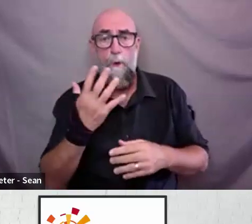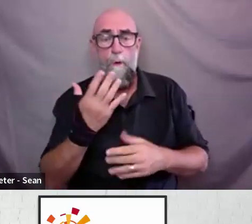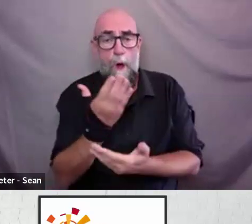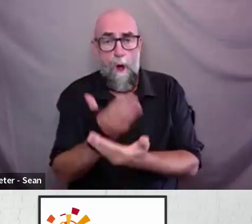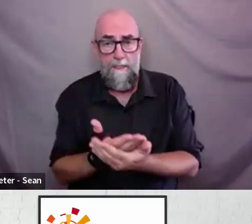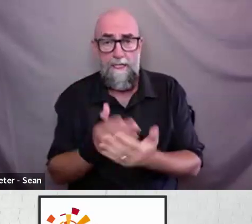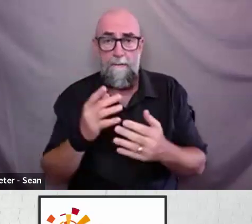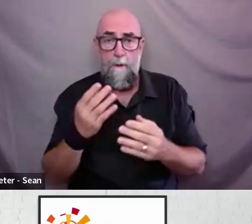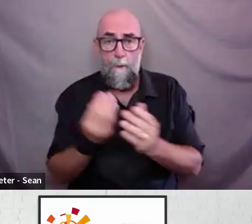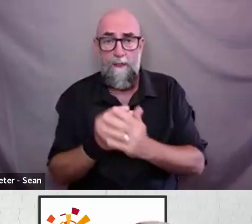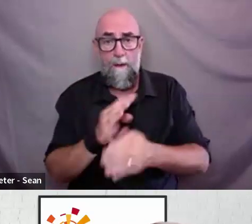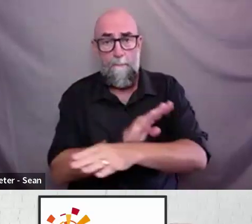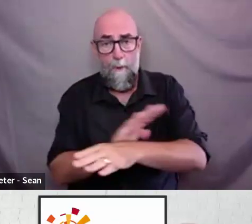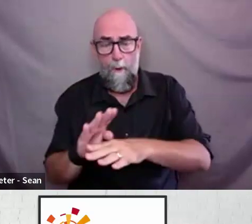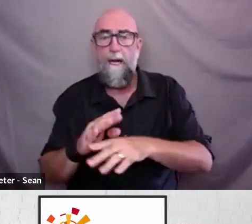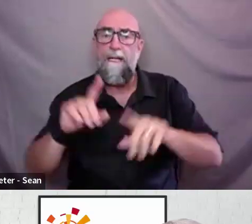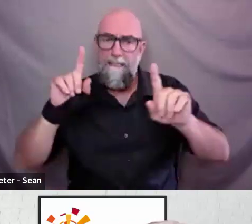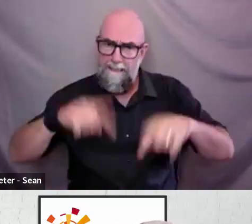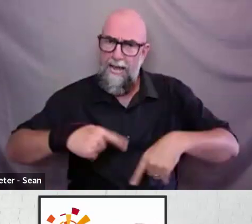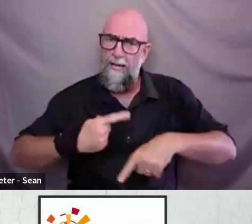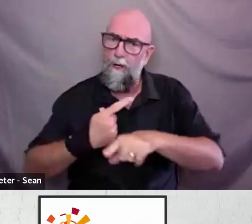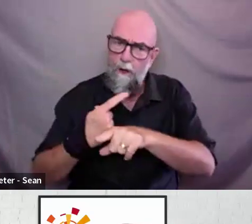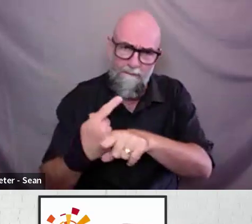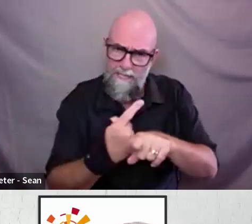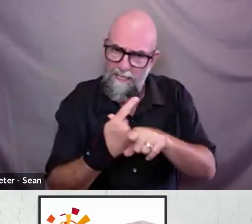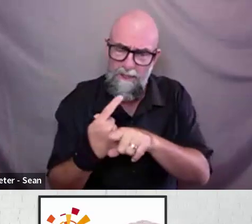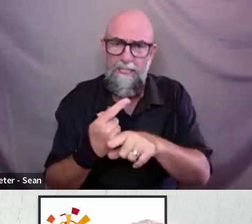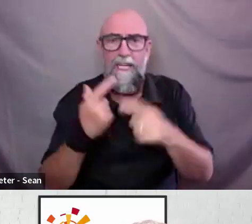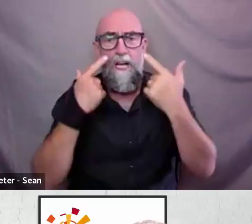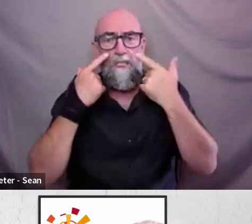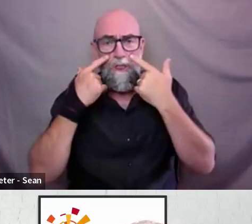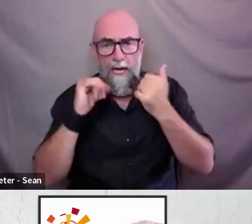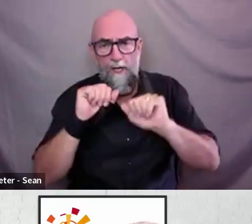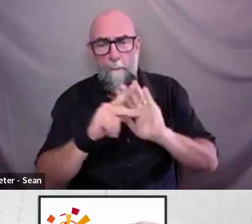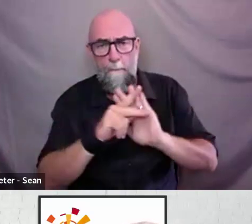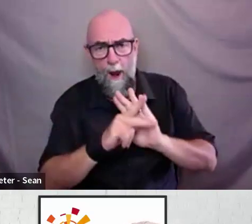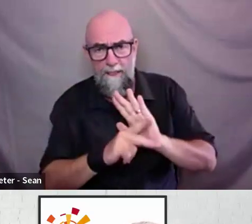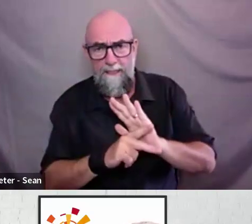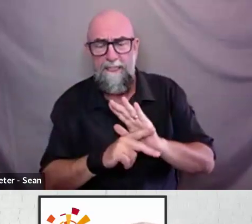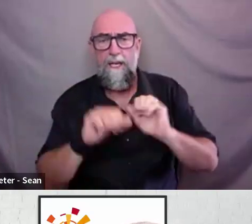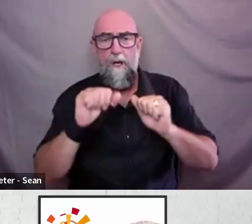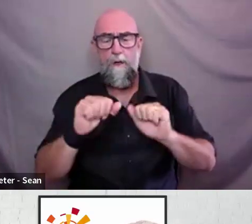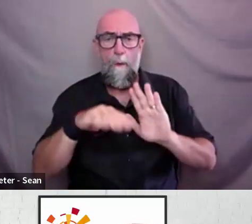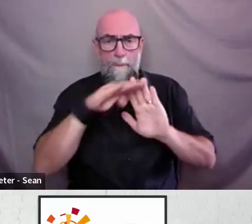and your procedures and ways of working. I think they are really practical and achievable ways suddenly conversation as well as